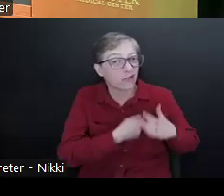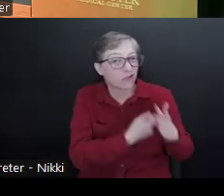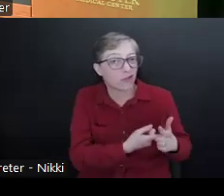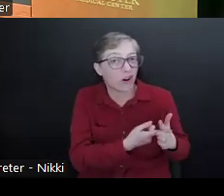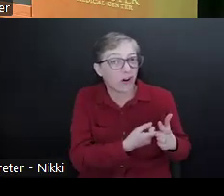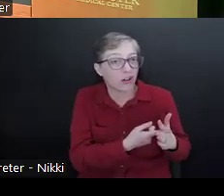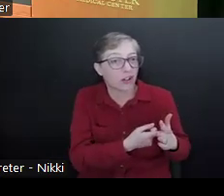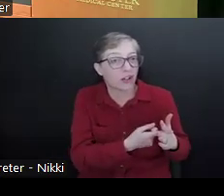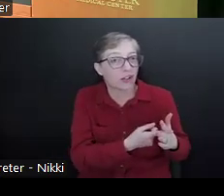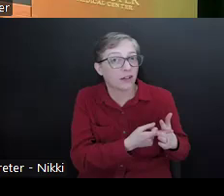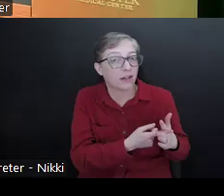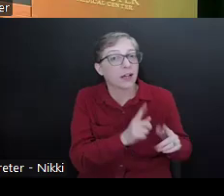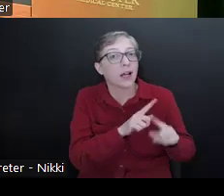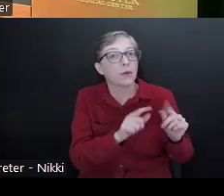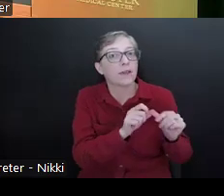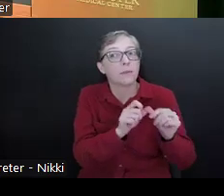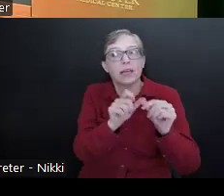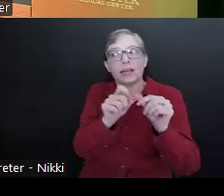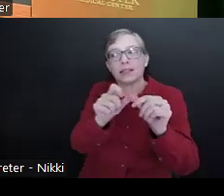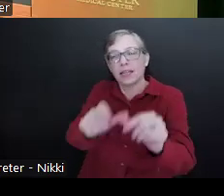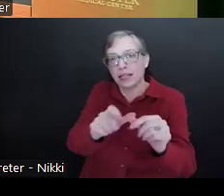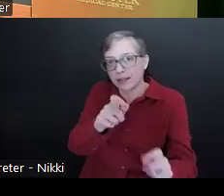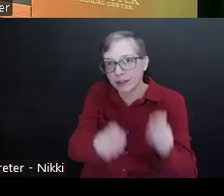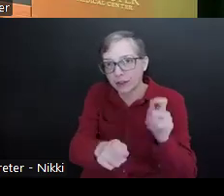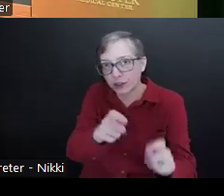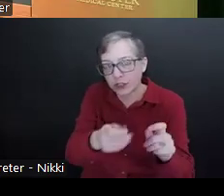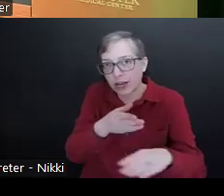uh maintaining the change after people have kind of finished the rehab ends up being a